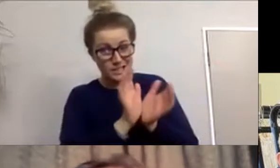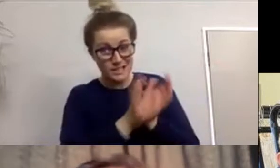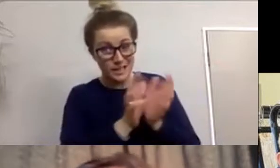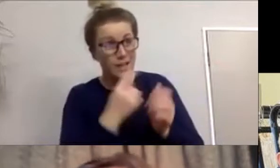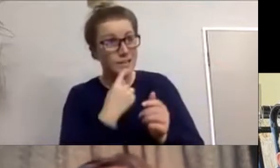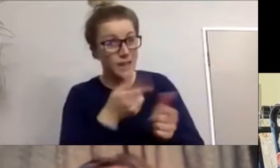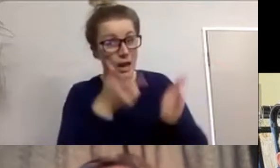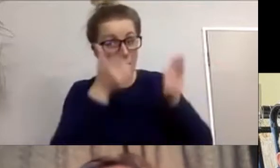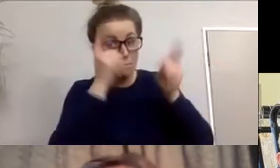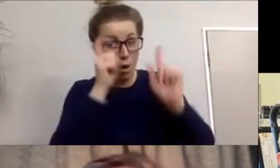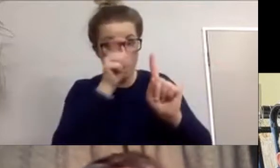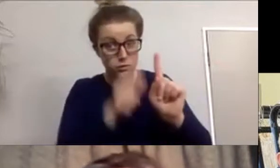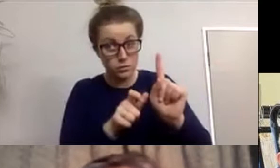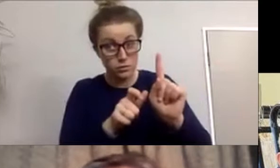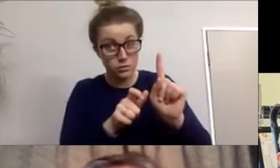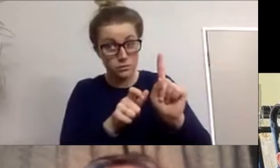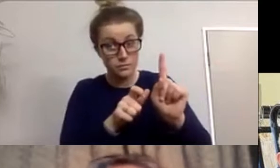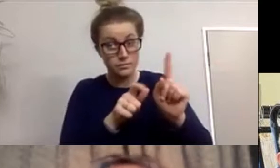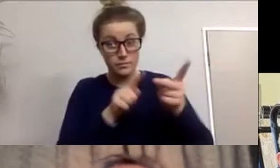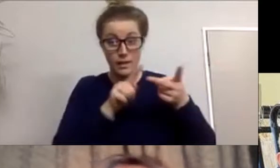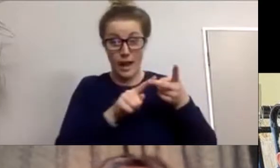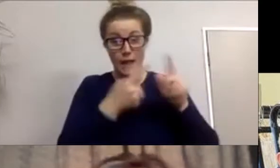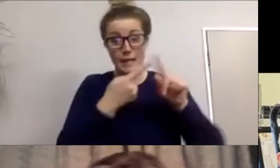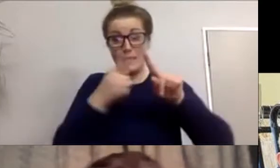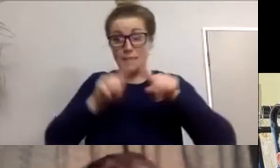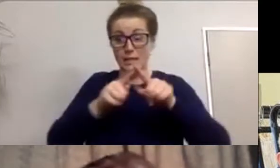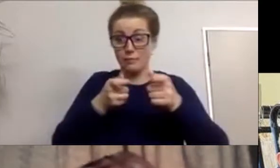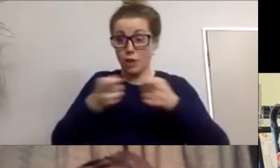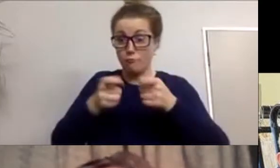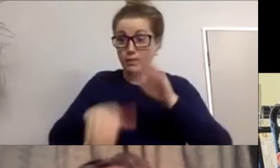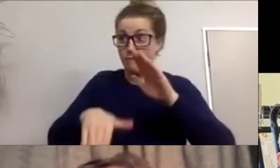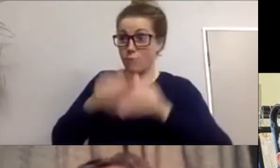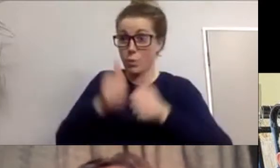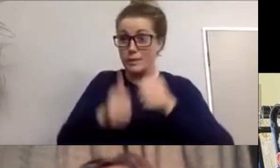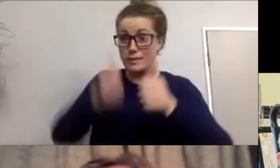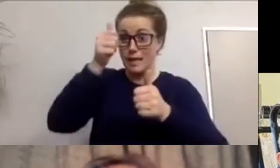Artistic Director in the Executive Director and all the senior managers that